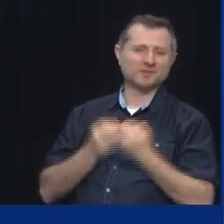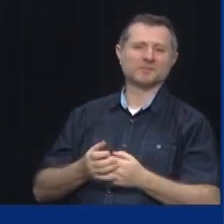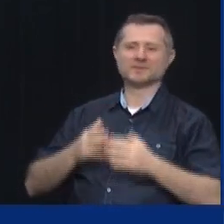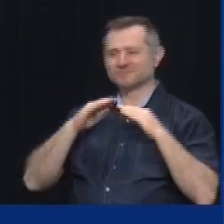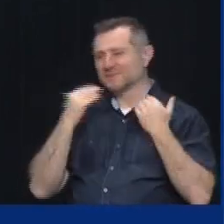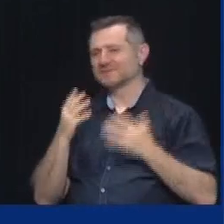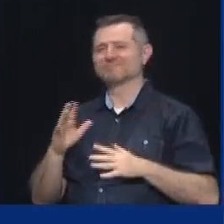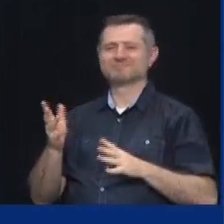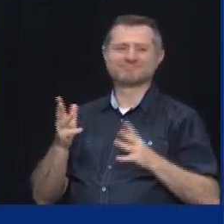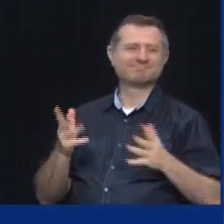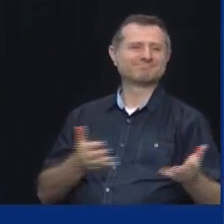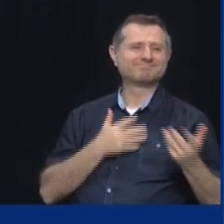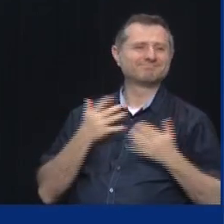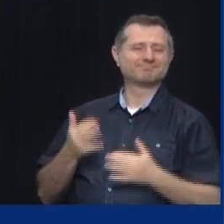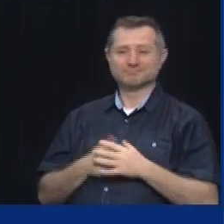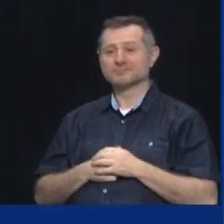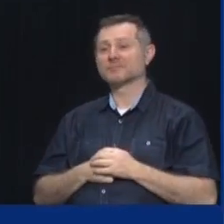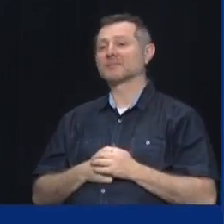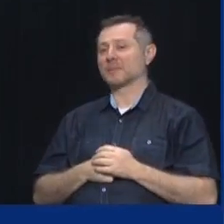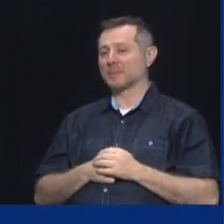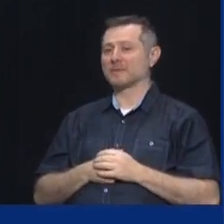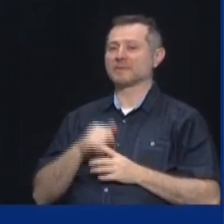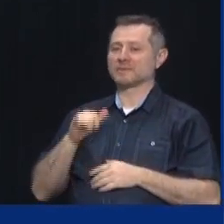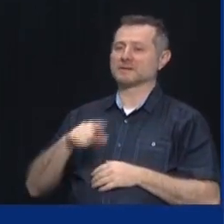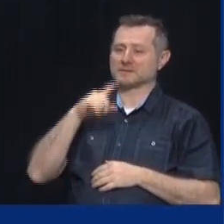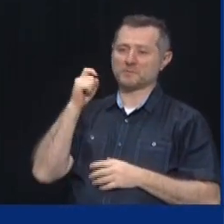ISOLATION FOR TOO LONG. WE ARE NOT MEANT TO BE IN